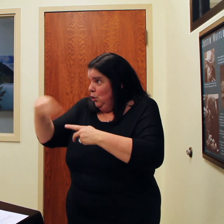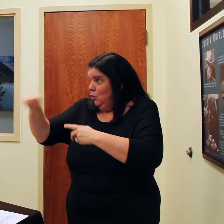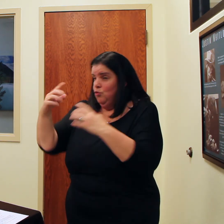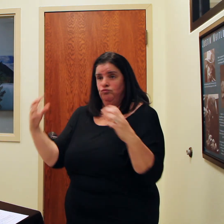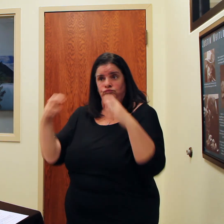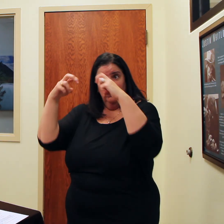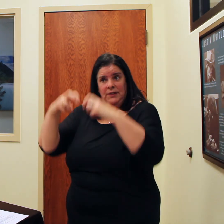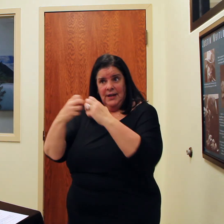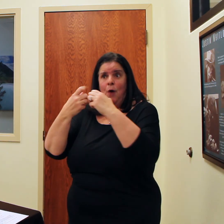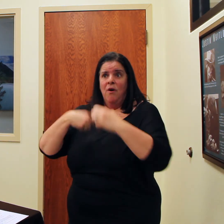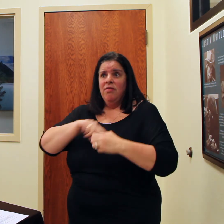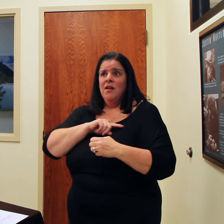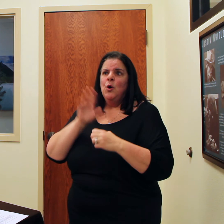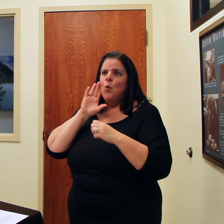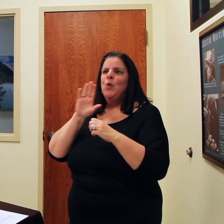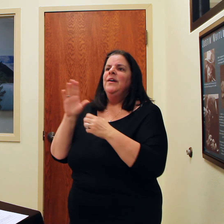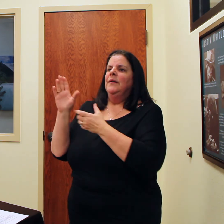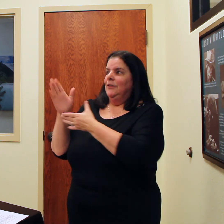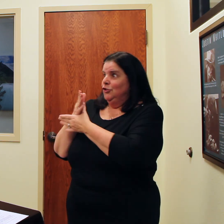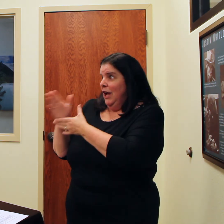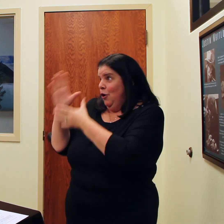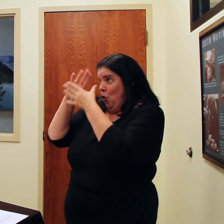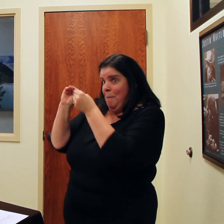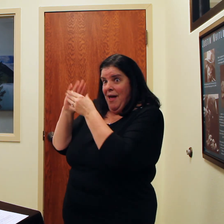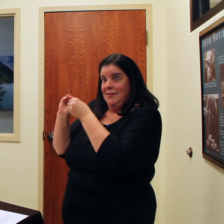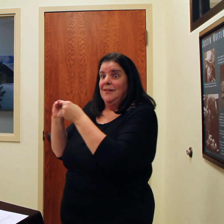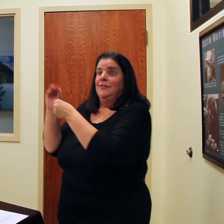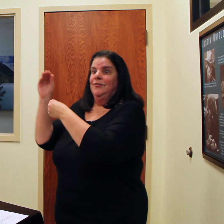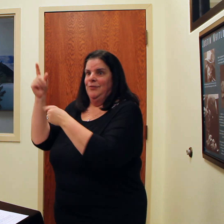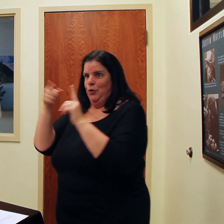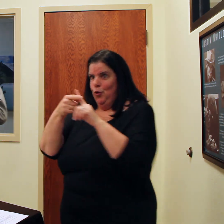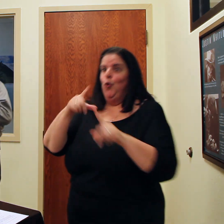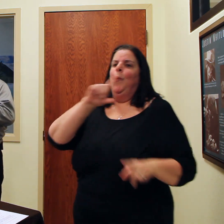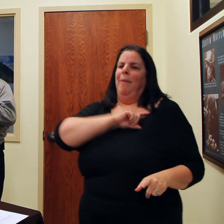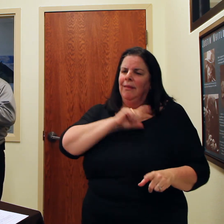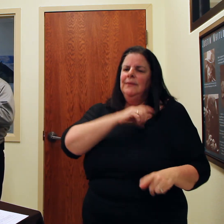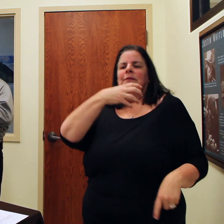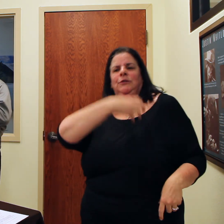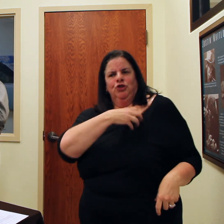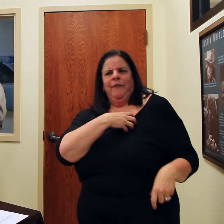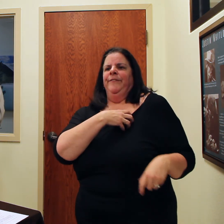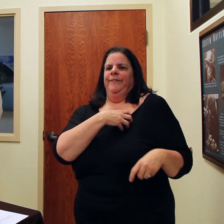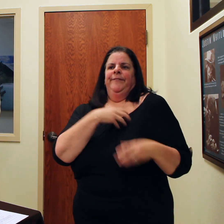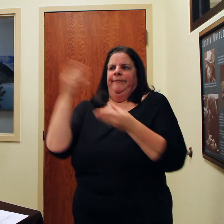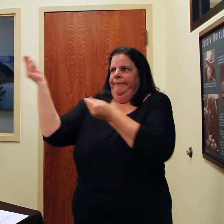and we're gonna be taking your messages back to not only the Sheriff but also to the Chief of Police